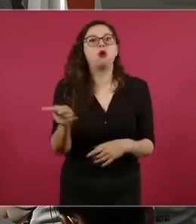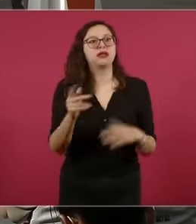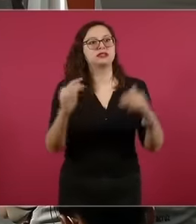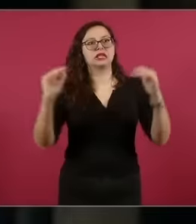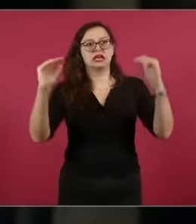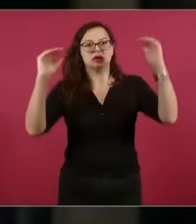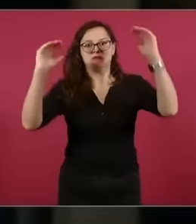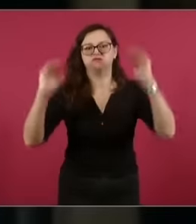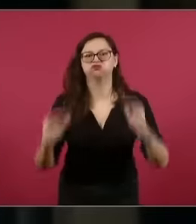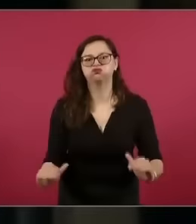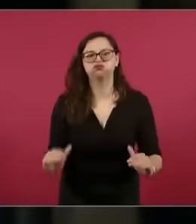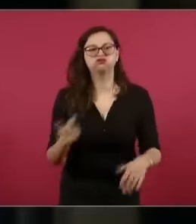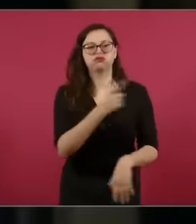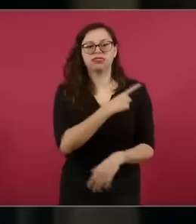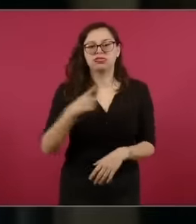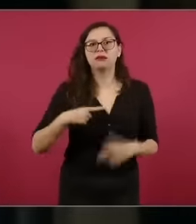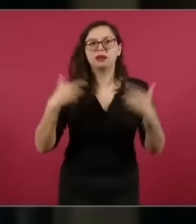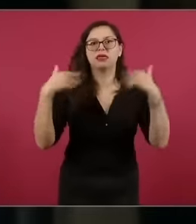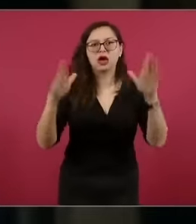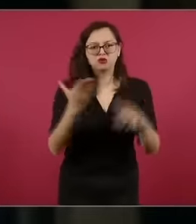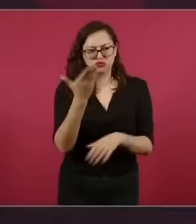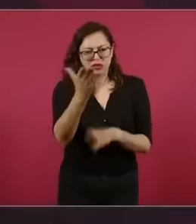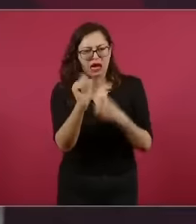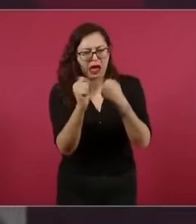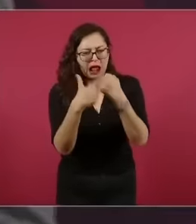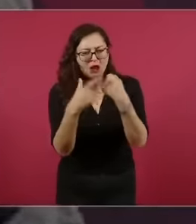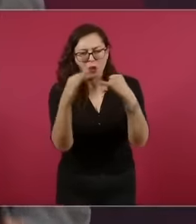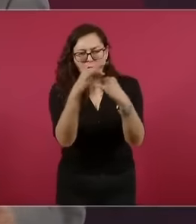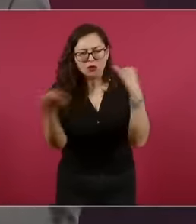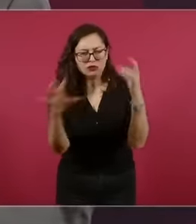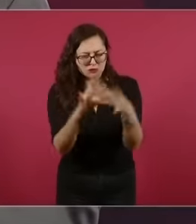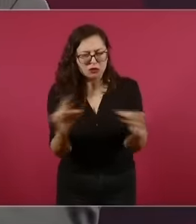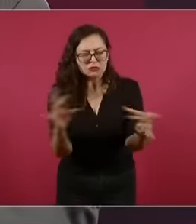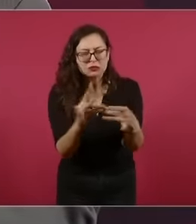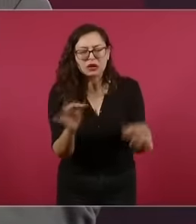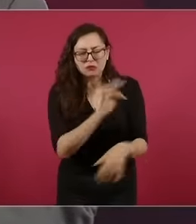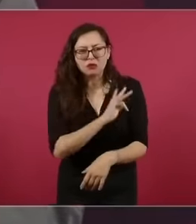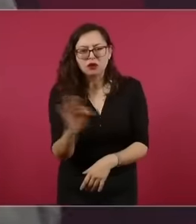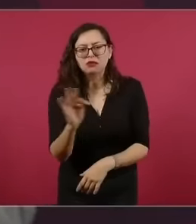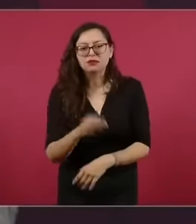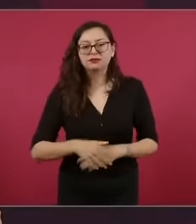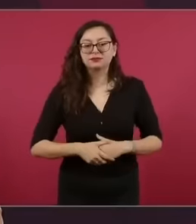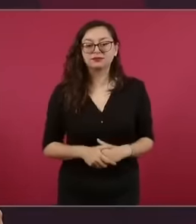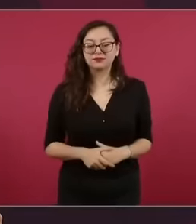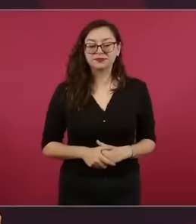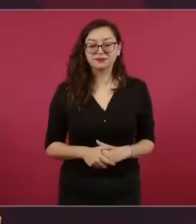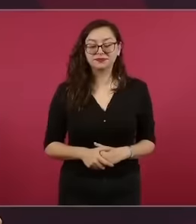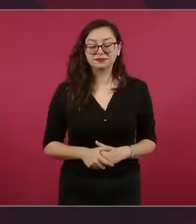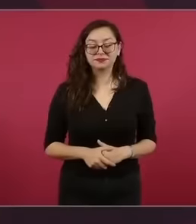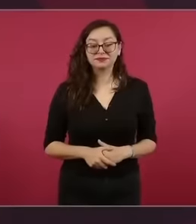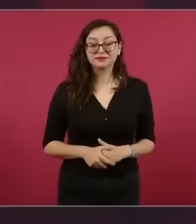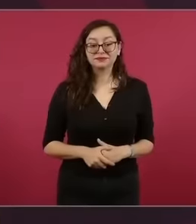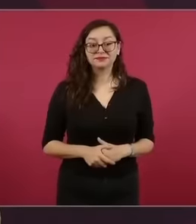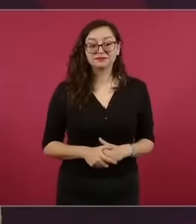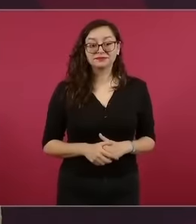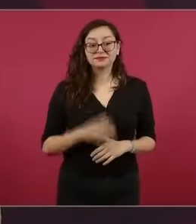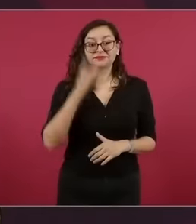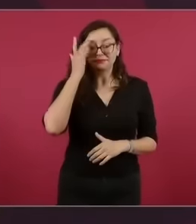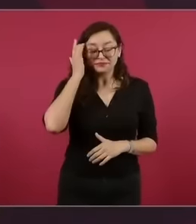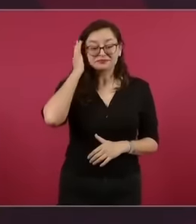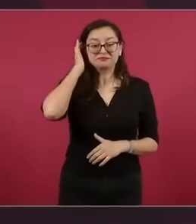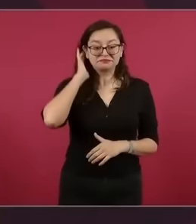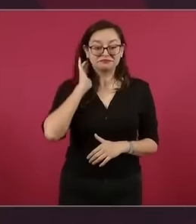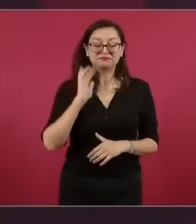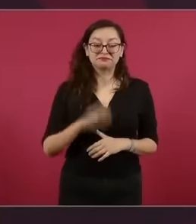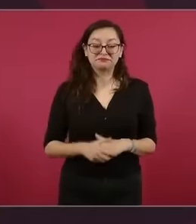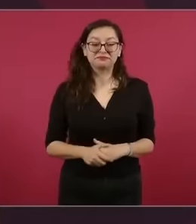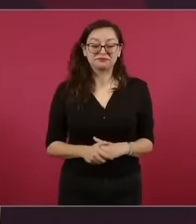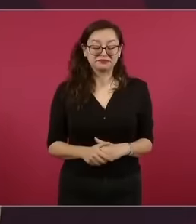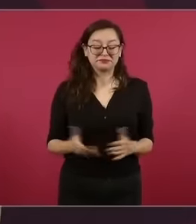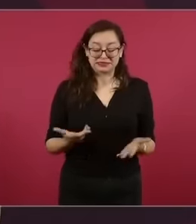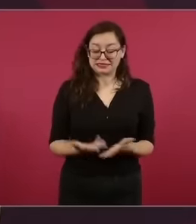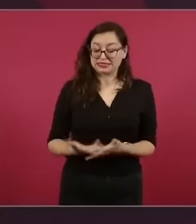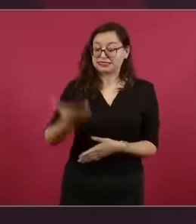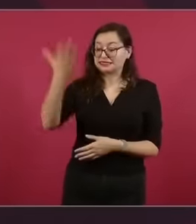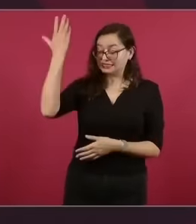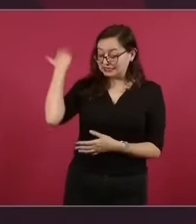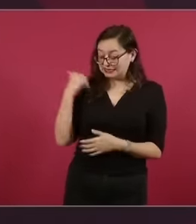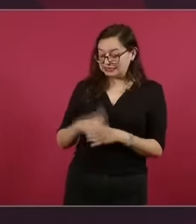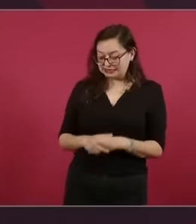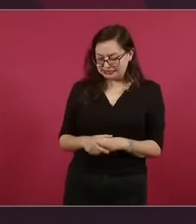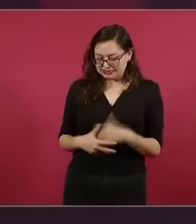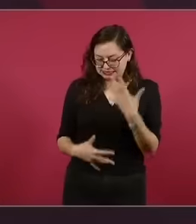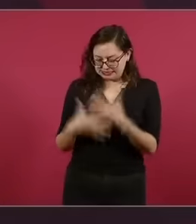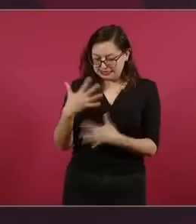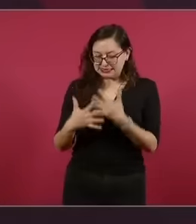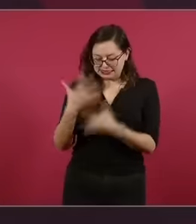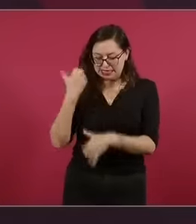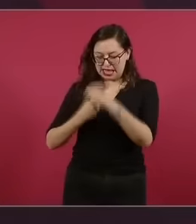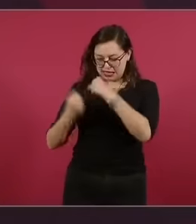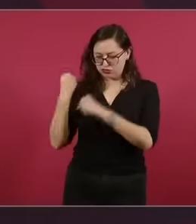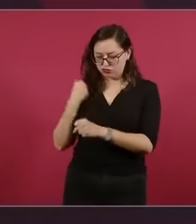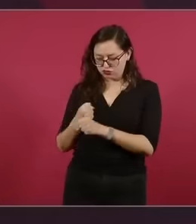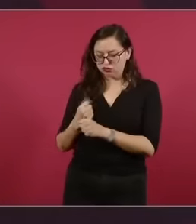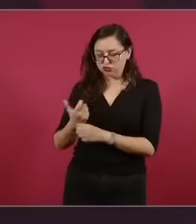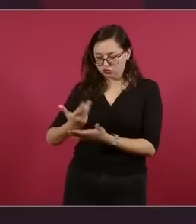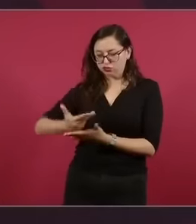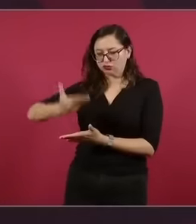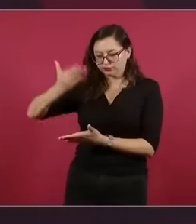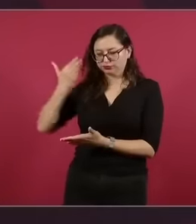to many sectors of society Yes, look at this one, 15 years ago I wrote a book called